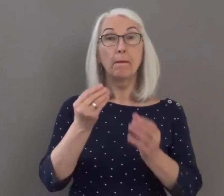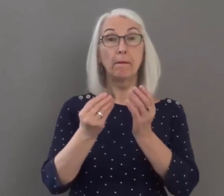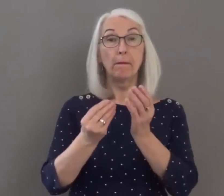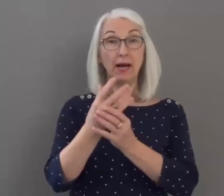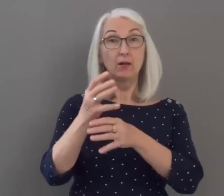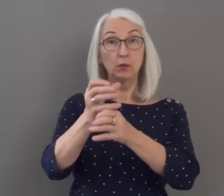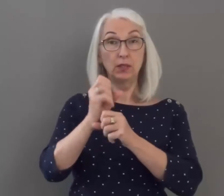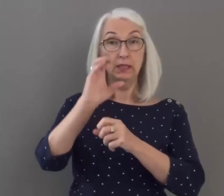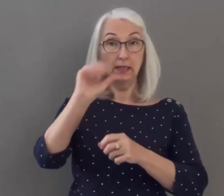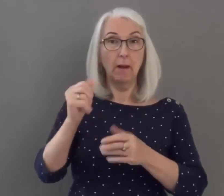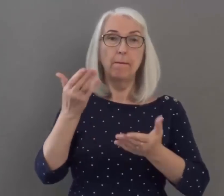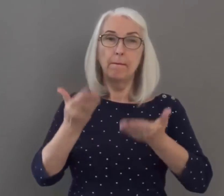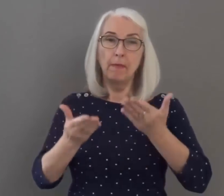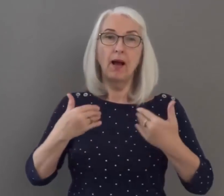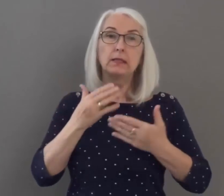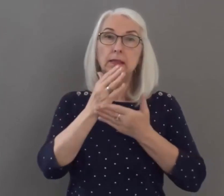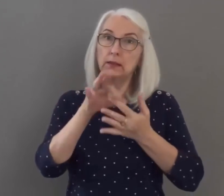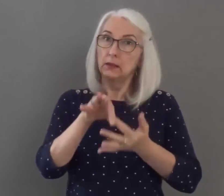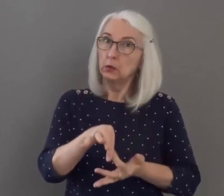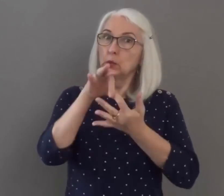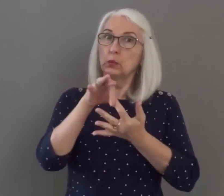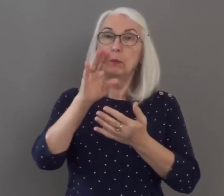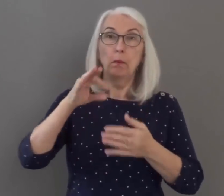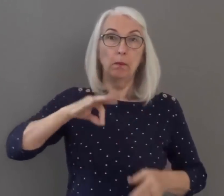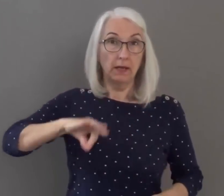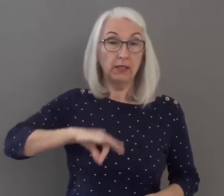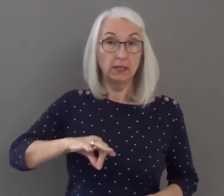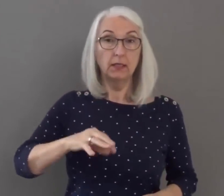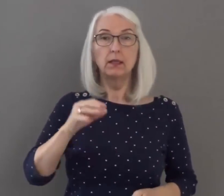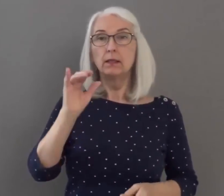Plant sources of calcium may have some unique benefits.